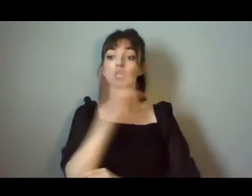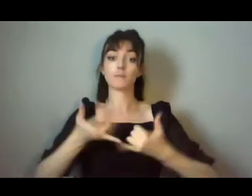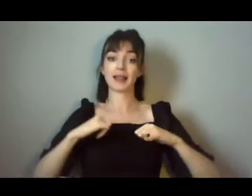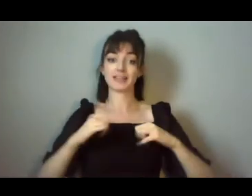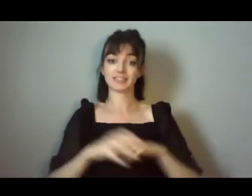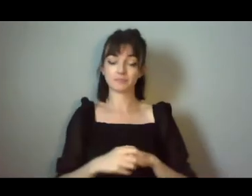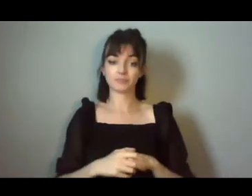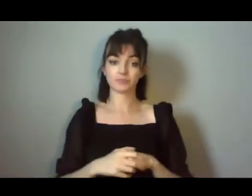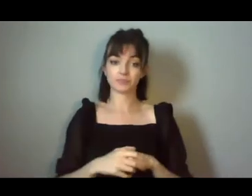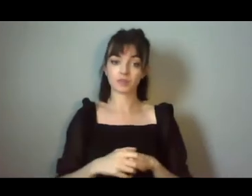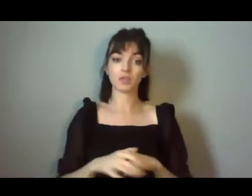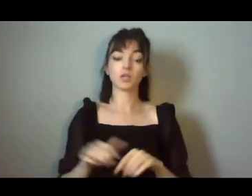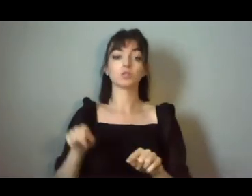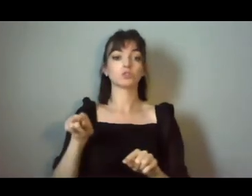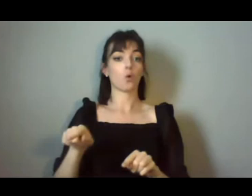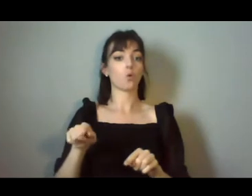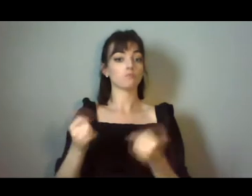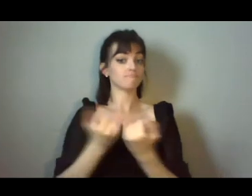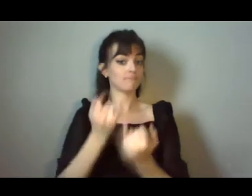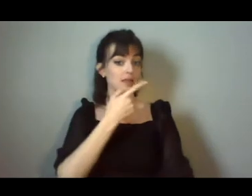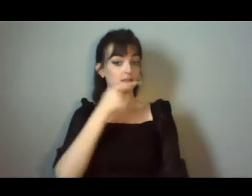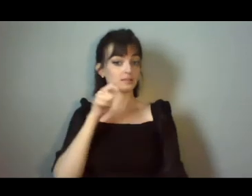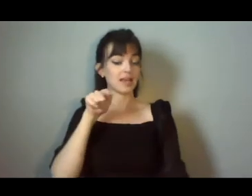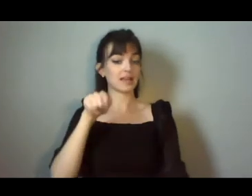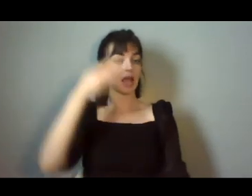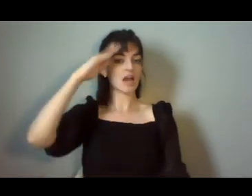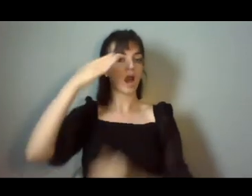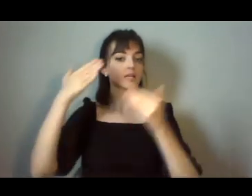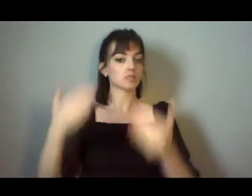has been rightly said, that is the position in Ireland, the functional capacity assessment is